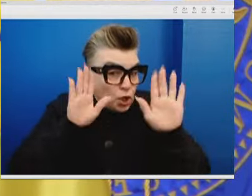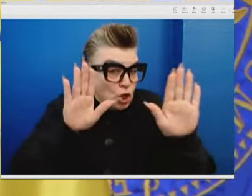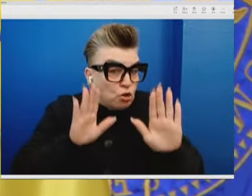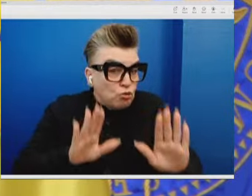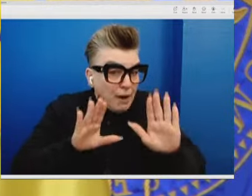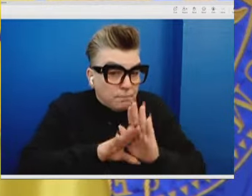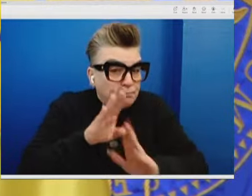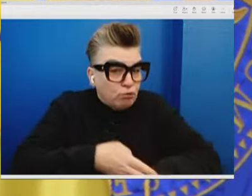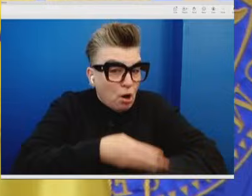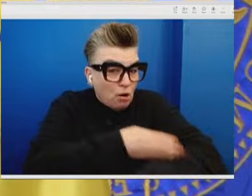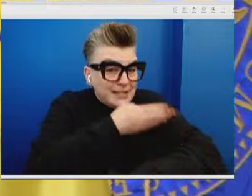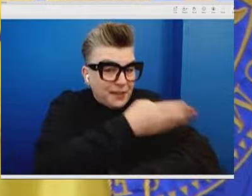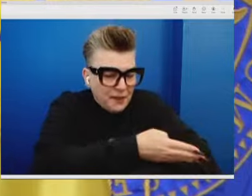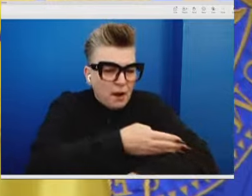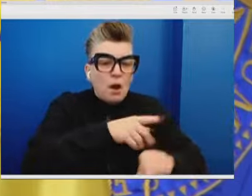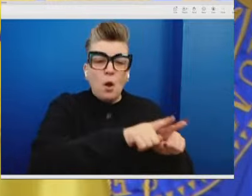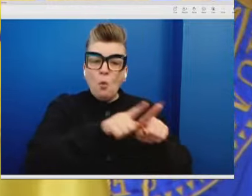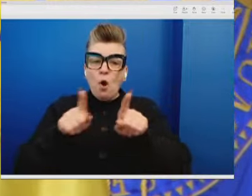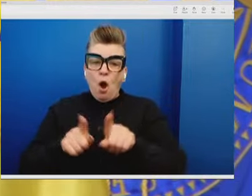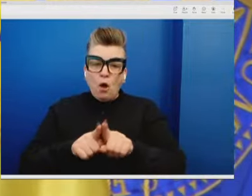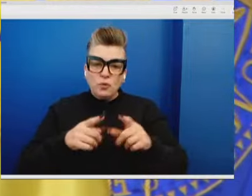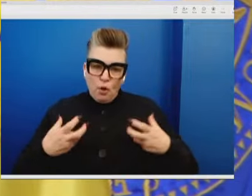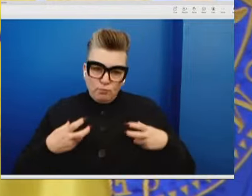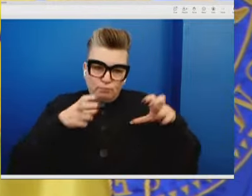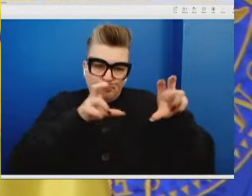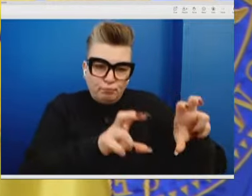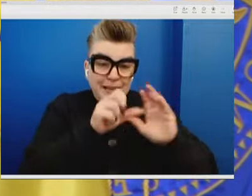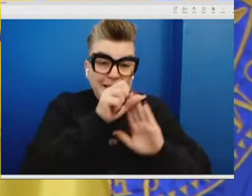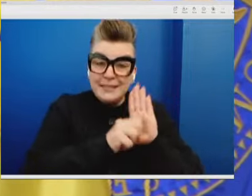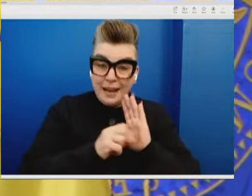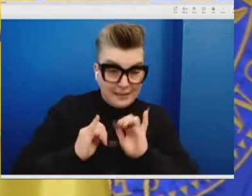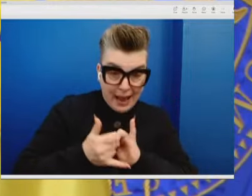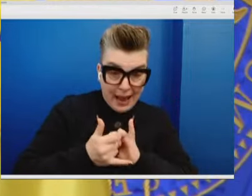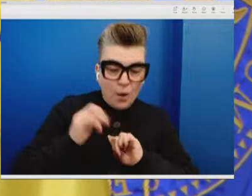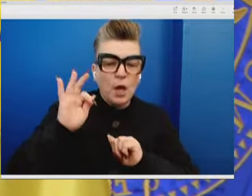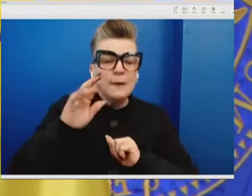states free technical assistance along with this where we can send technologists out to